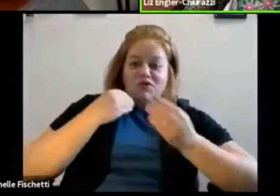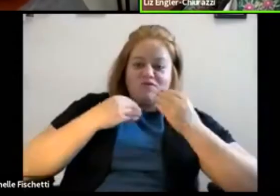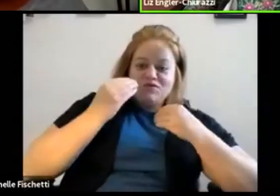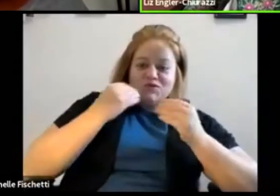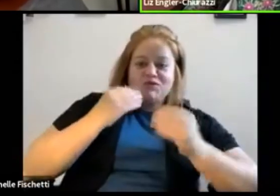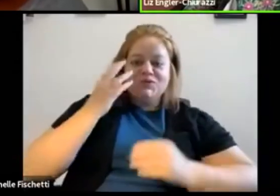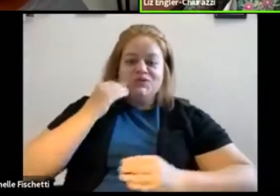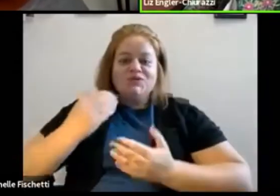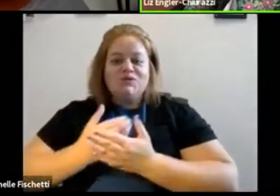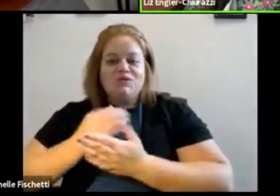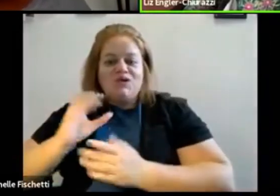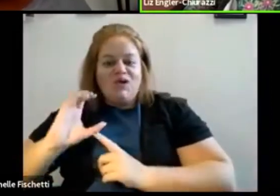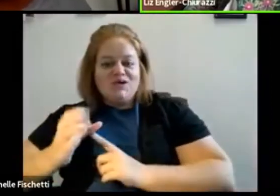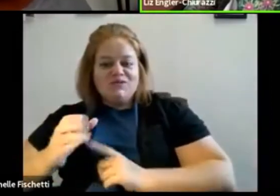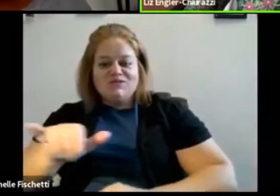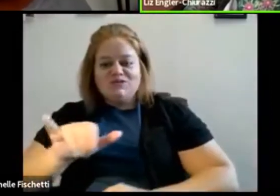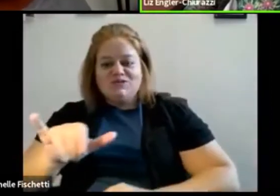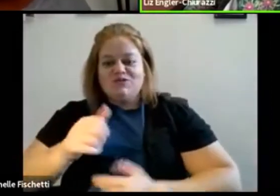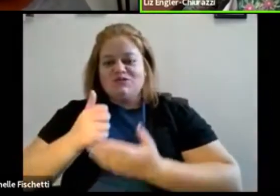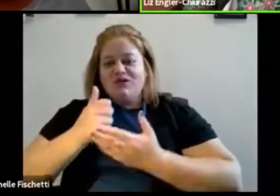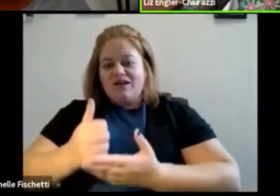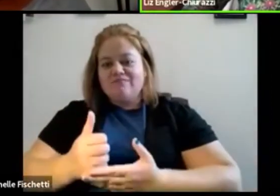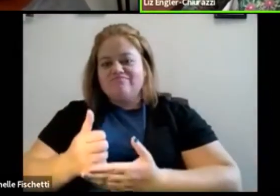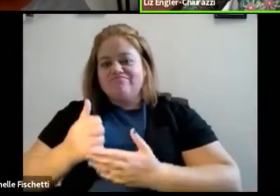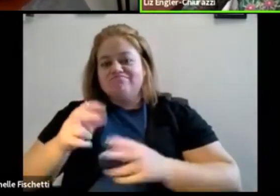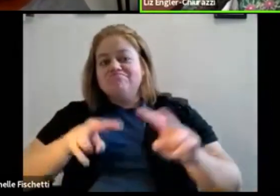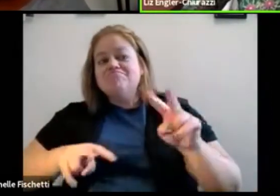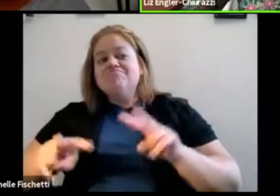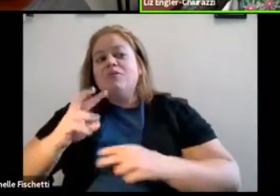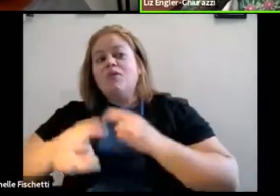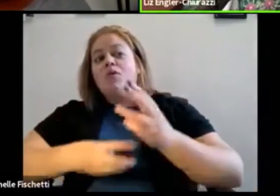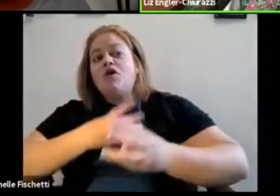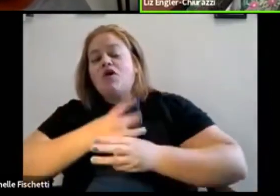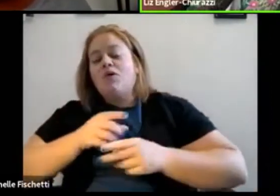and just get outside your comfort zone a little bit while you're learning. For